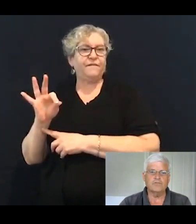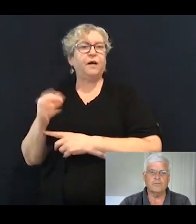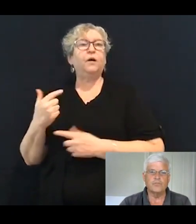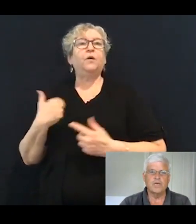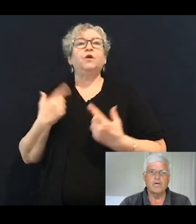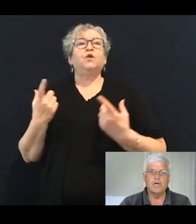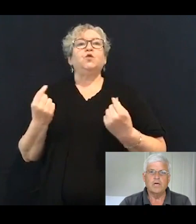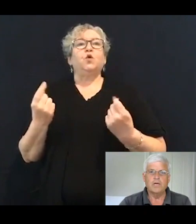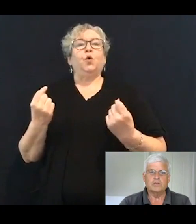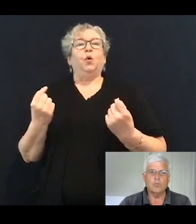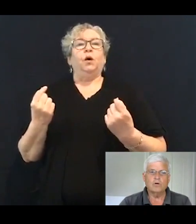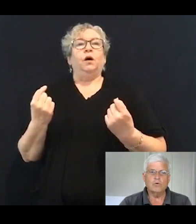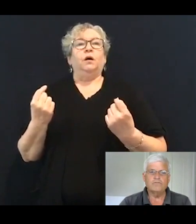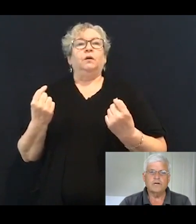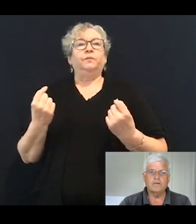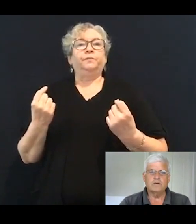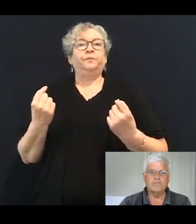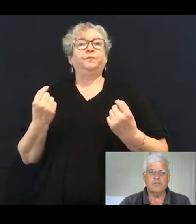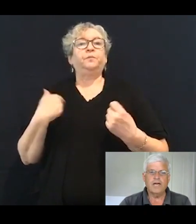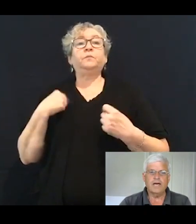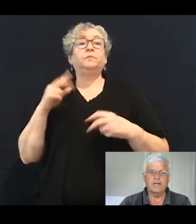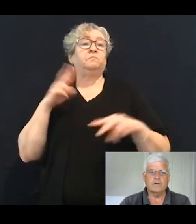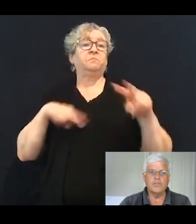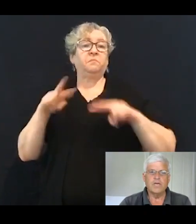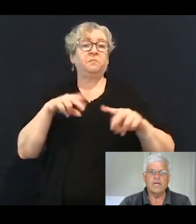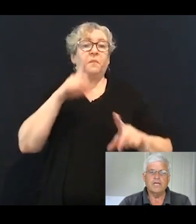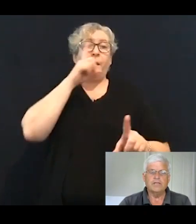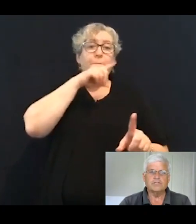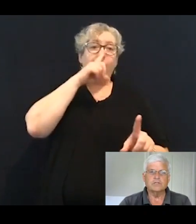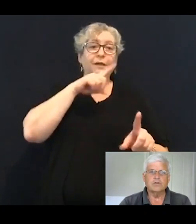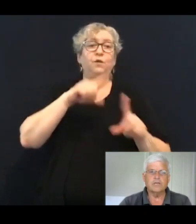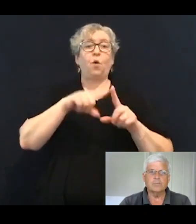So what we've done for that is to look at mice or zebrafish